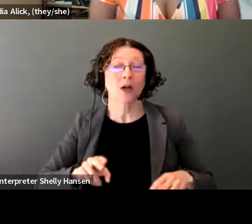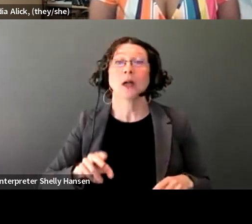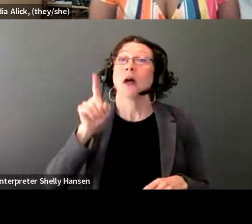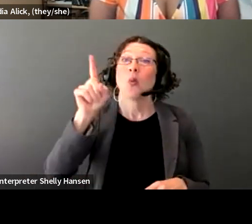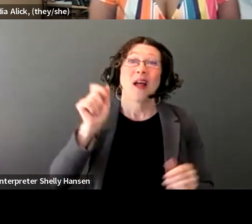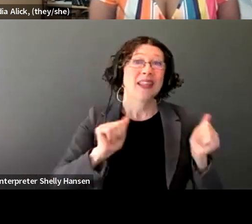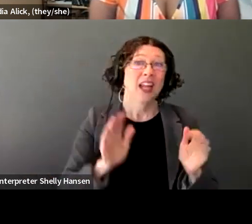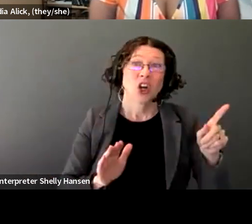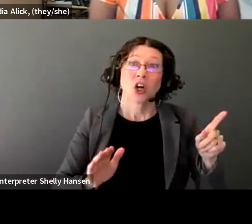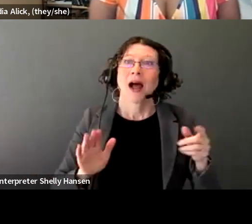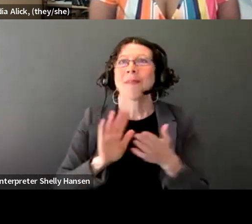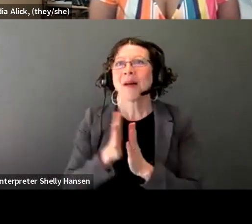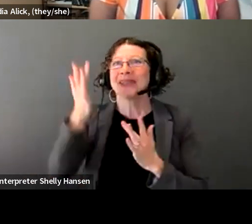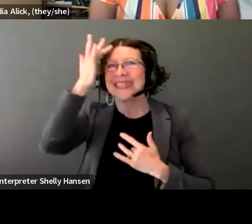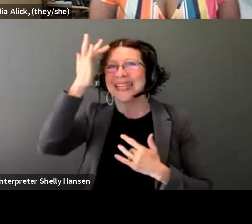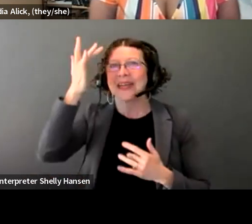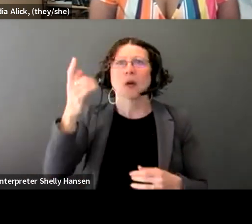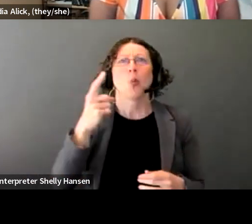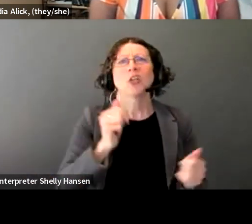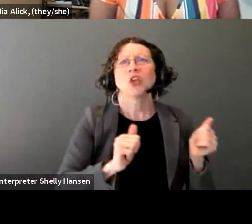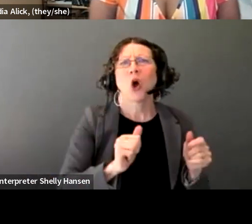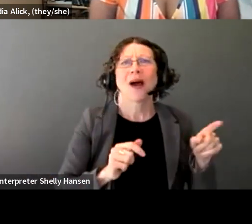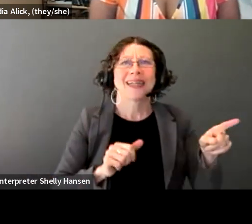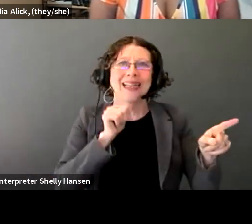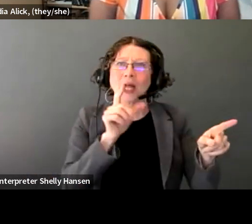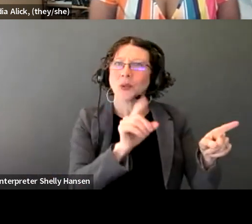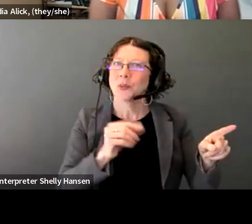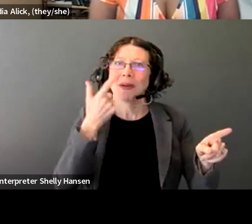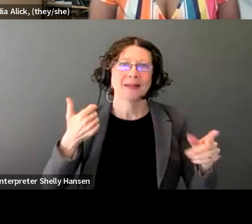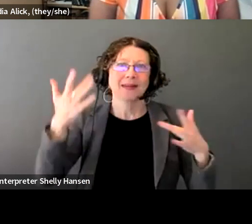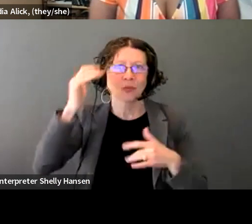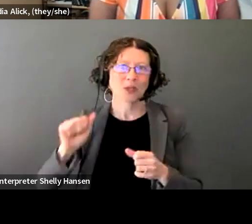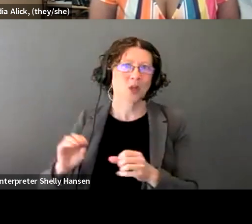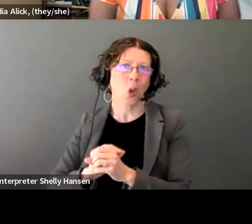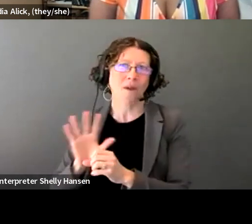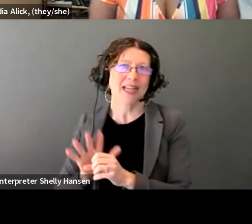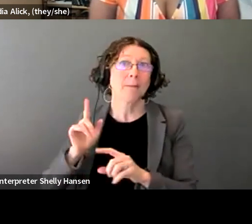COVID, but they were amazing. They were very empathetic.